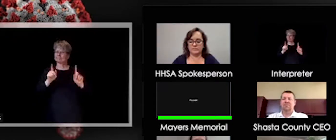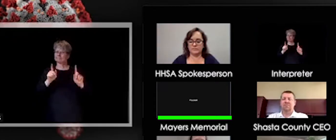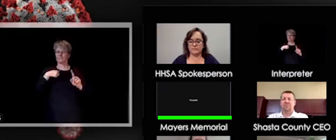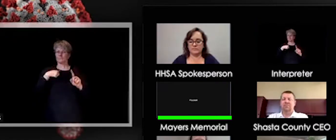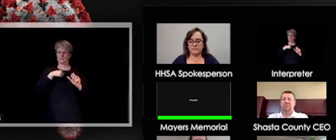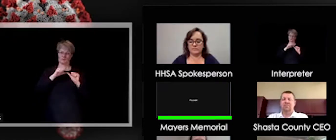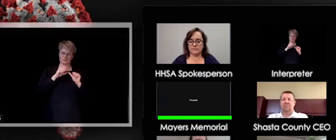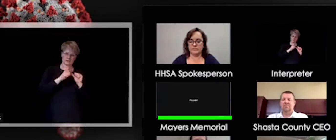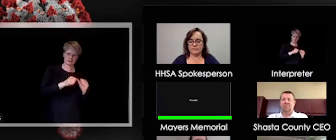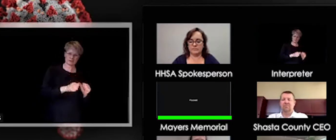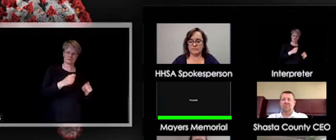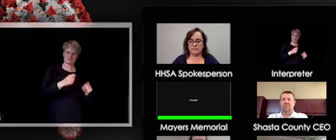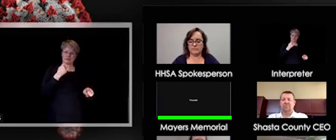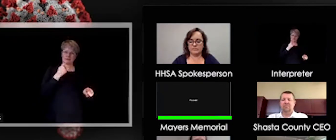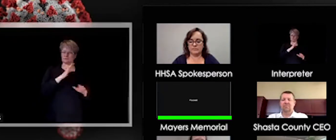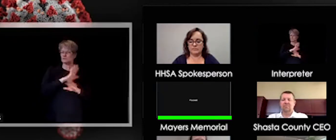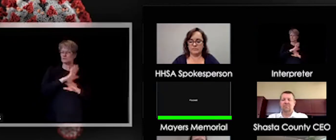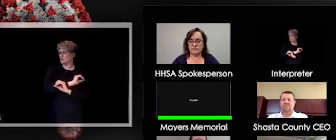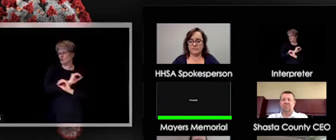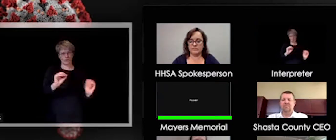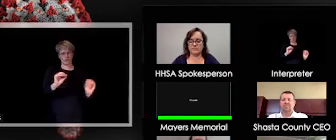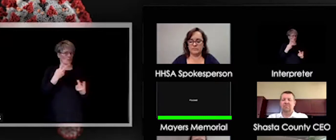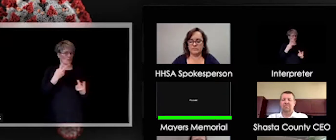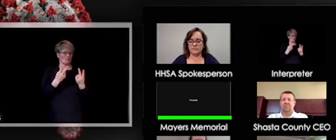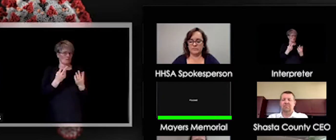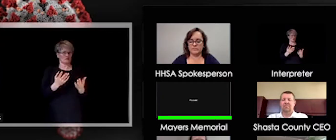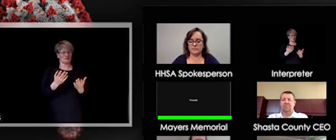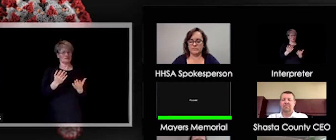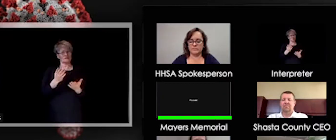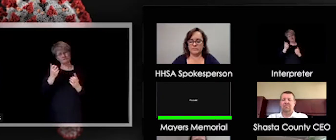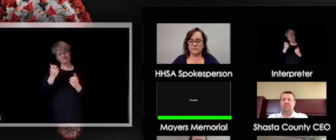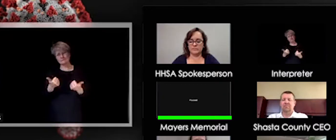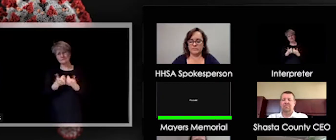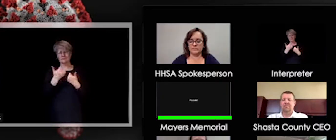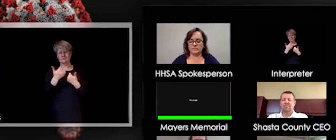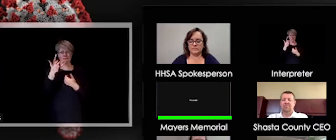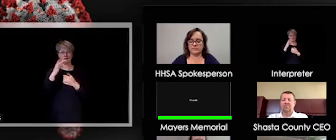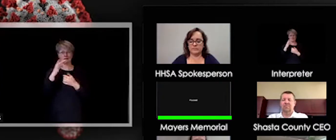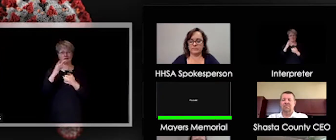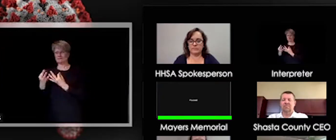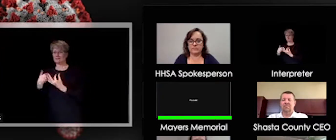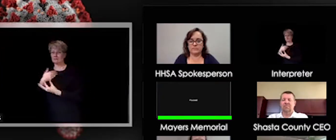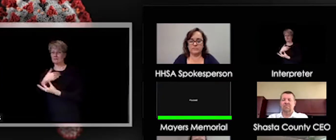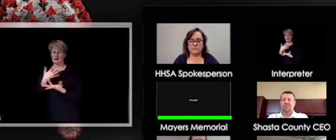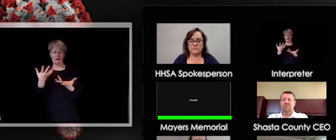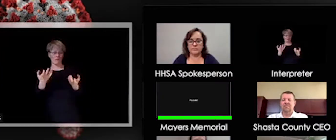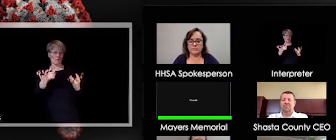been a little challenging for community members. So, we’re trying to do everything we can